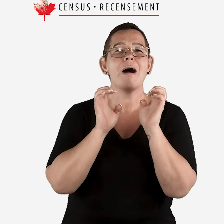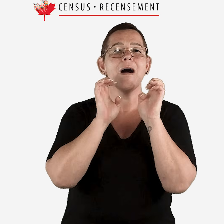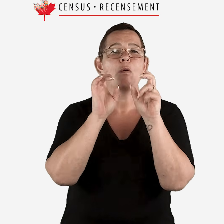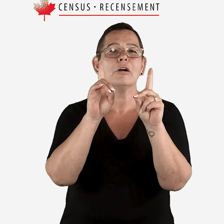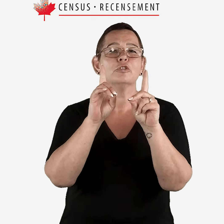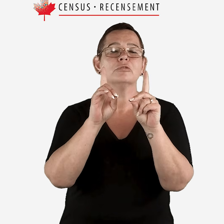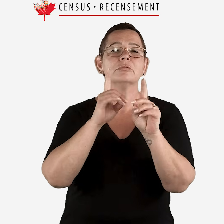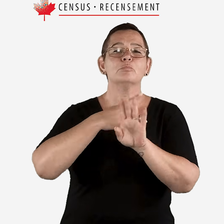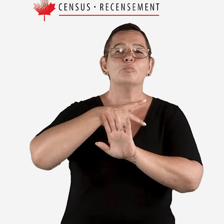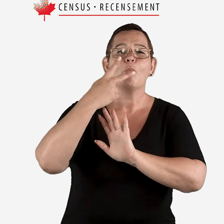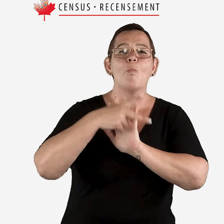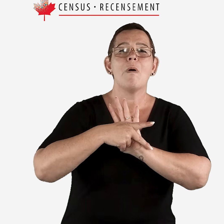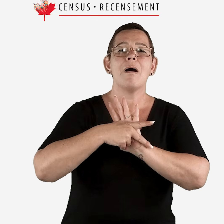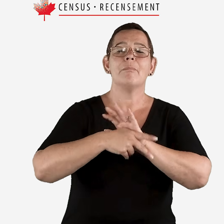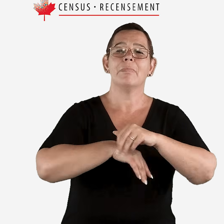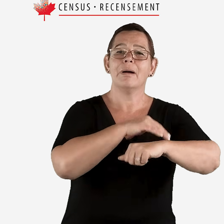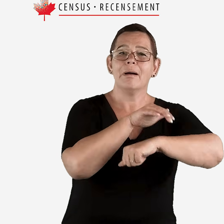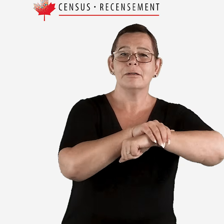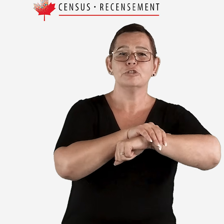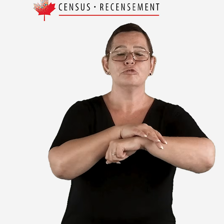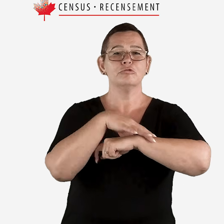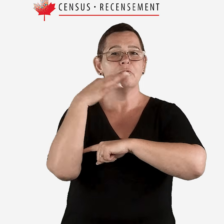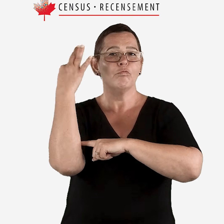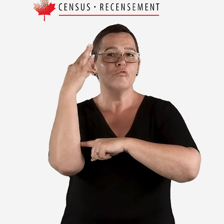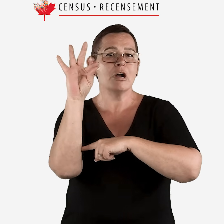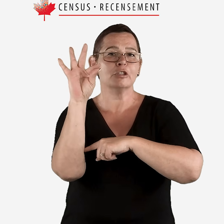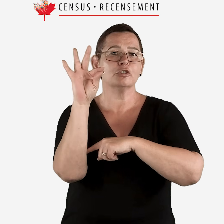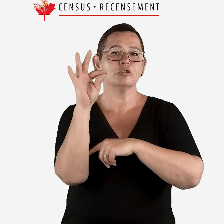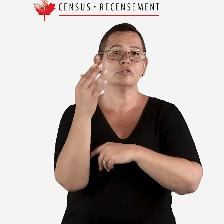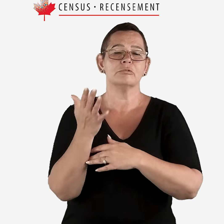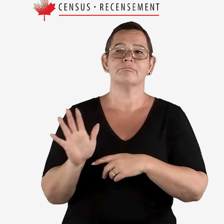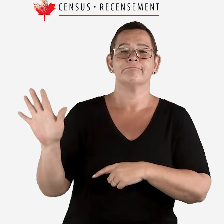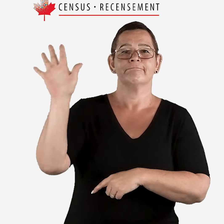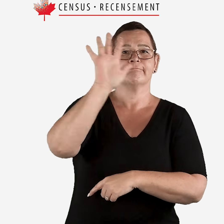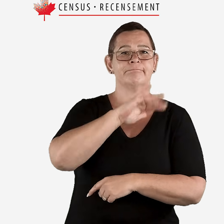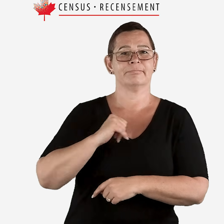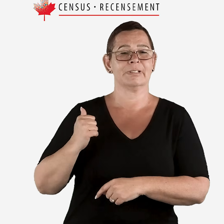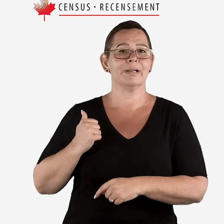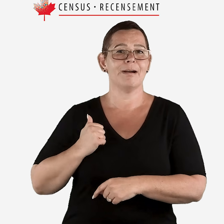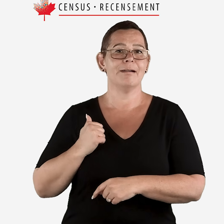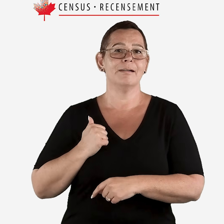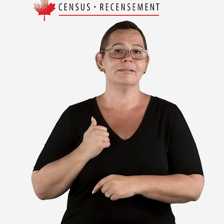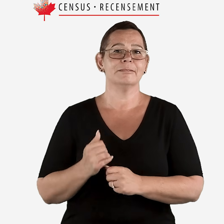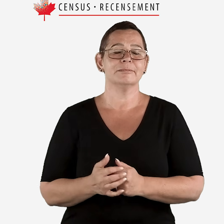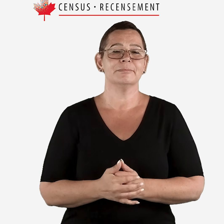education programs in English and French in Canada.